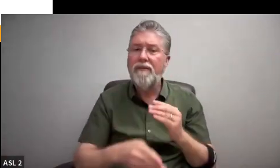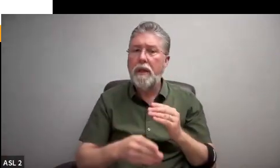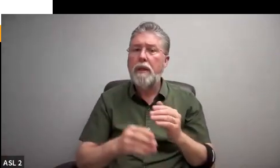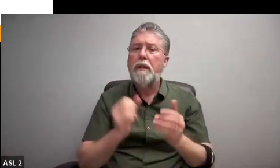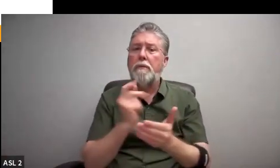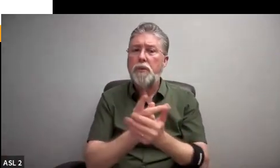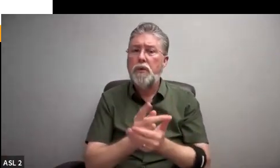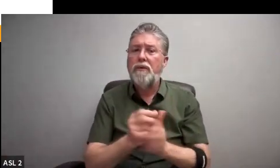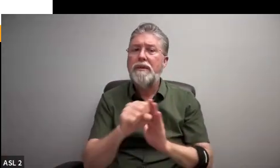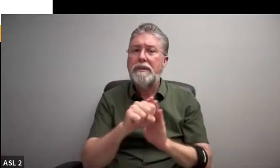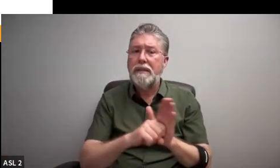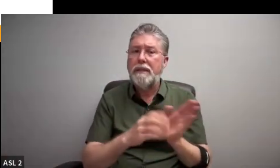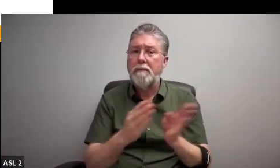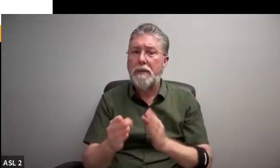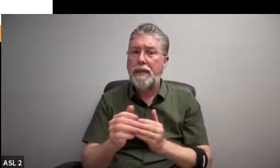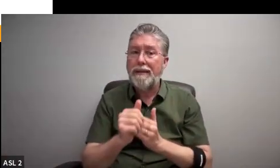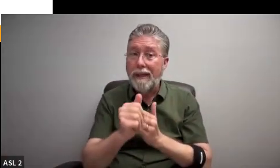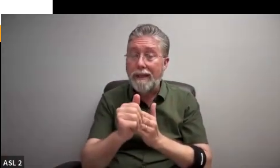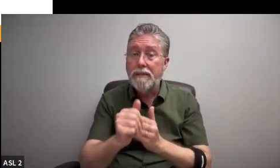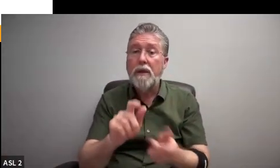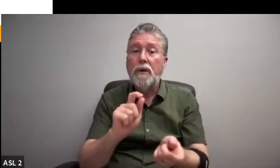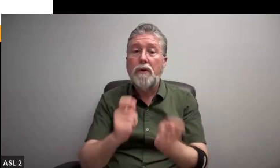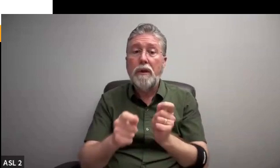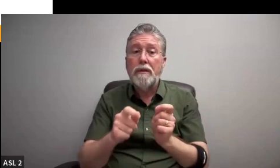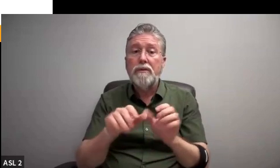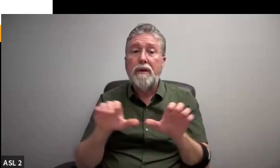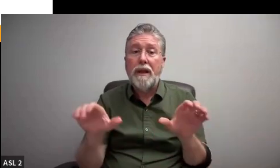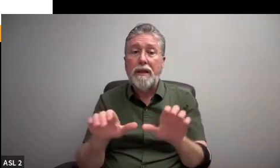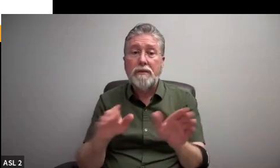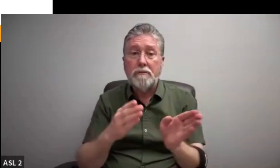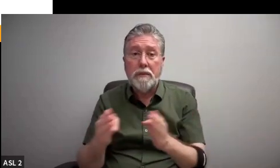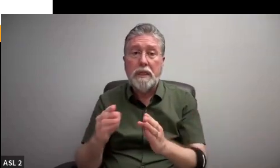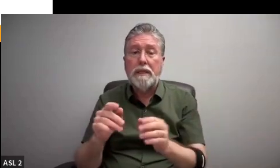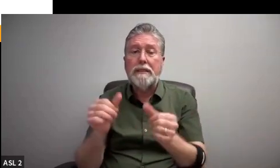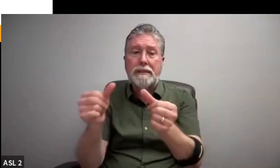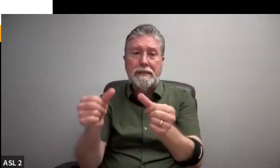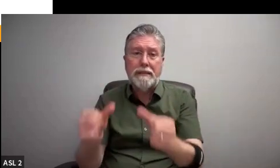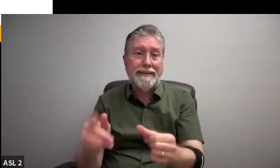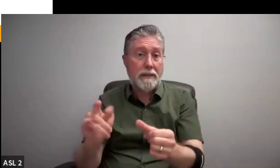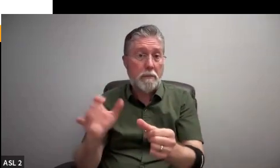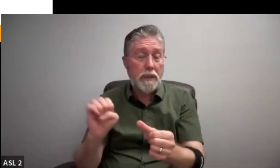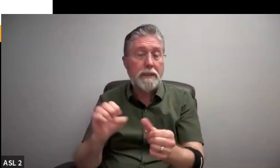well as the corrective action plan template and instructions. The instruments as well as